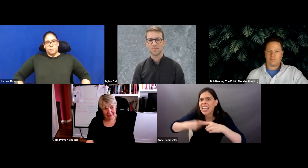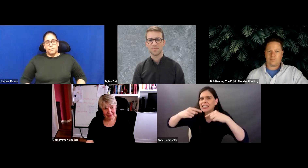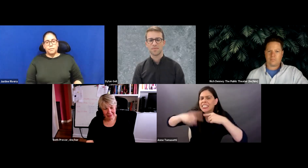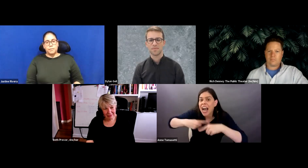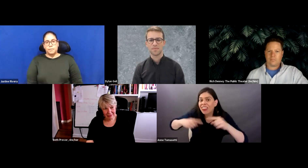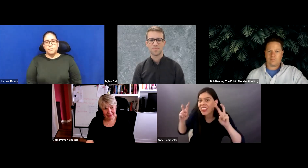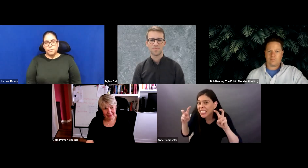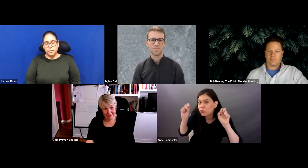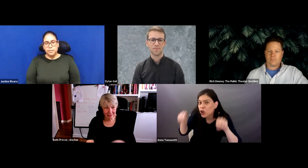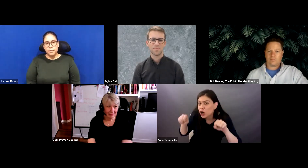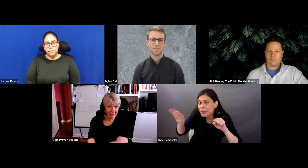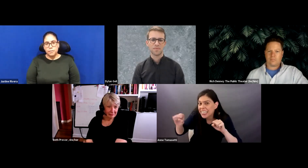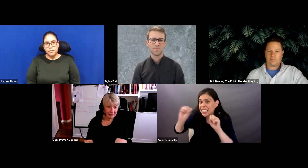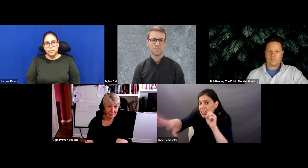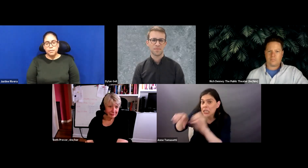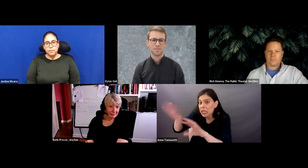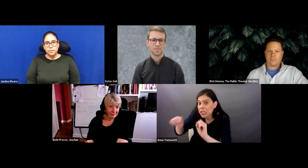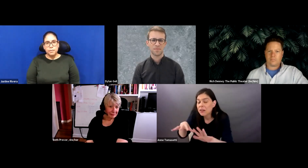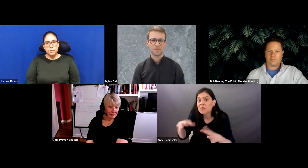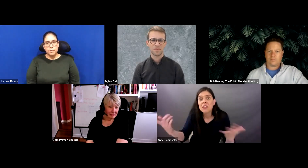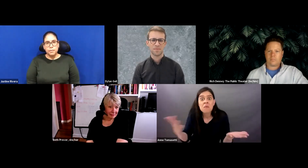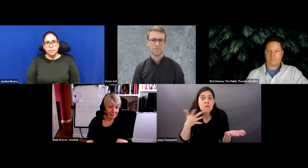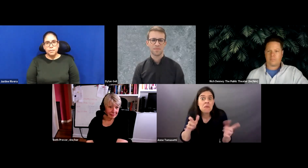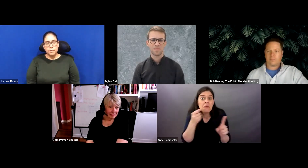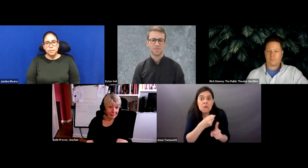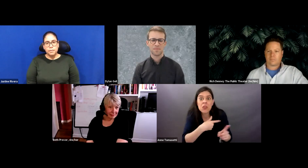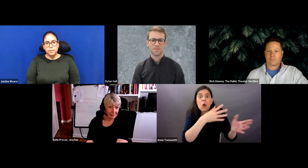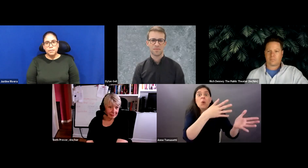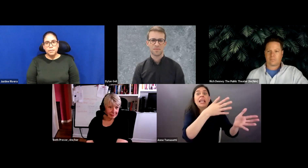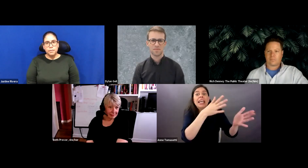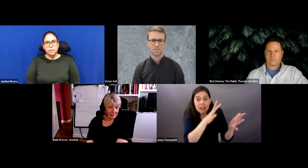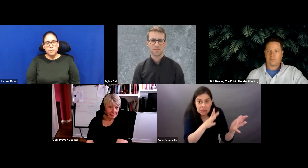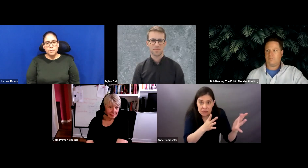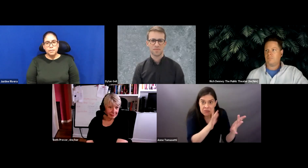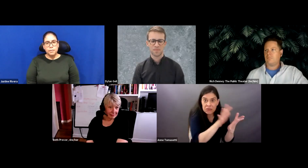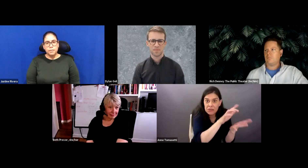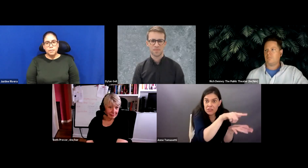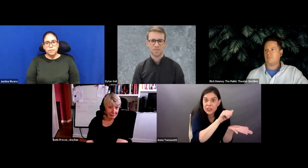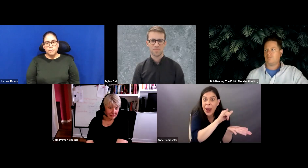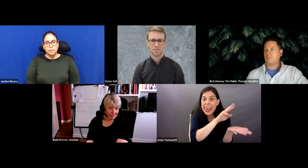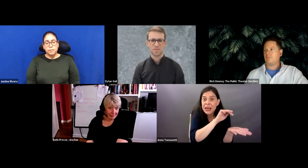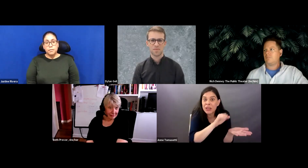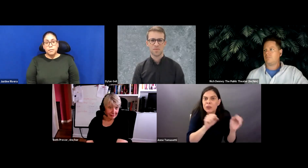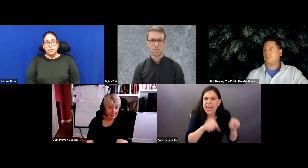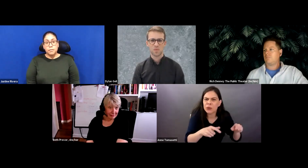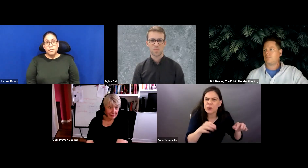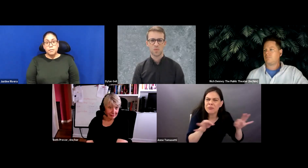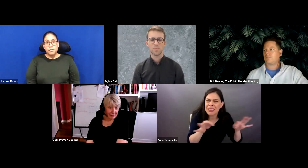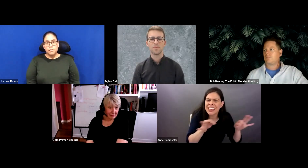some of the themes of the play and some of the issues that were going on and that they were talking about. Then, luckily, we